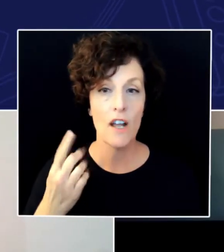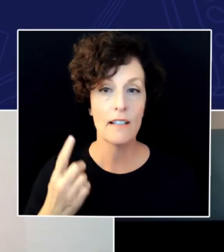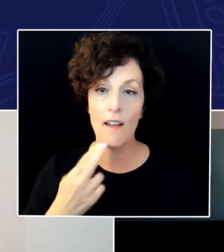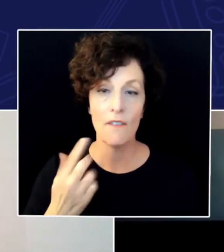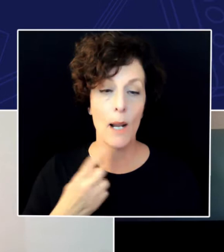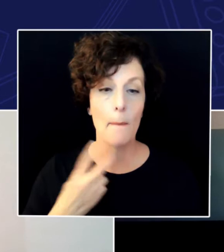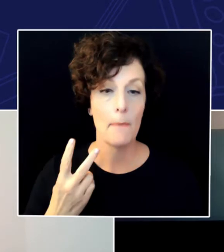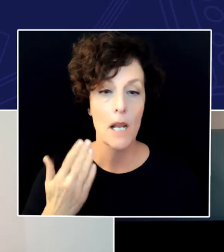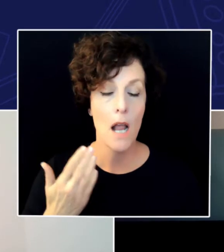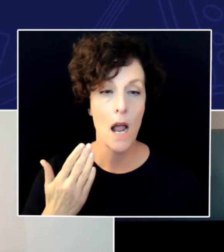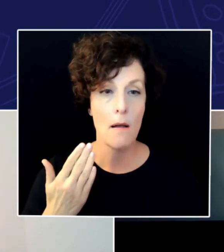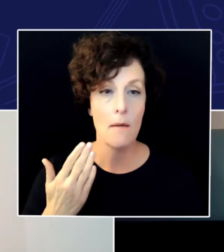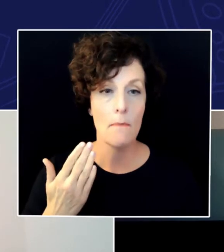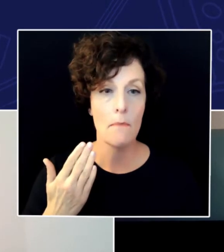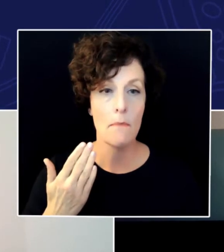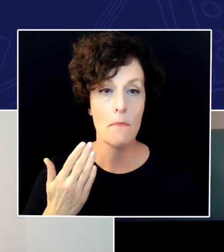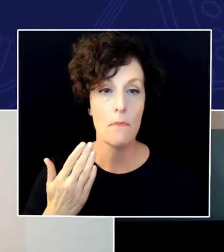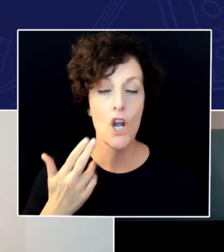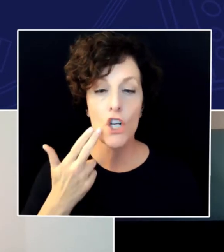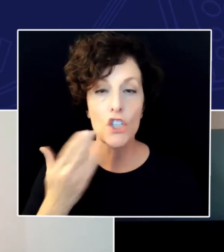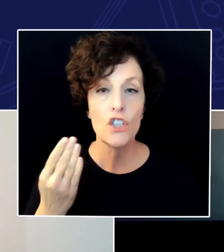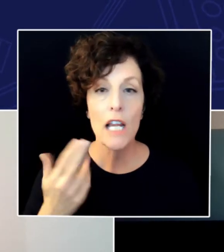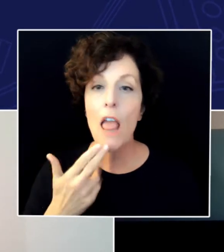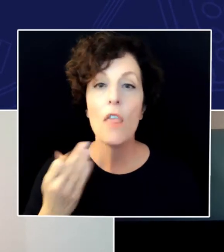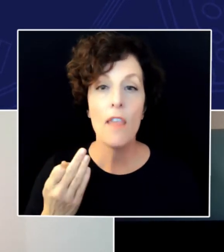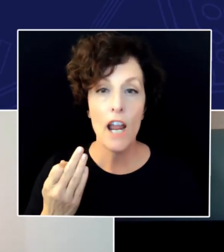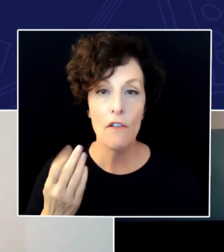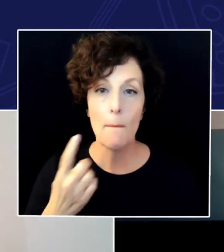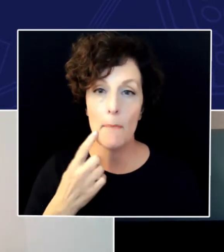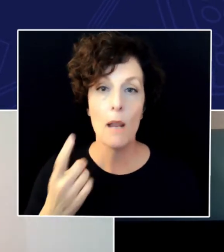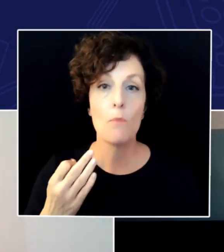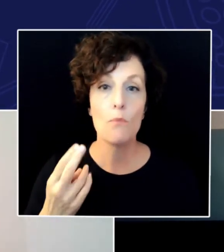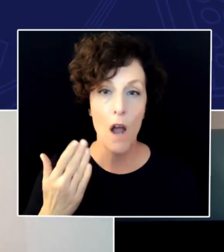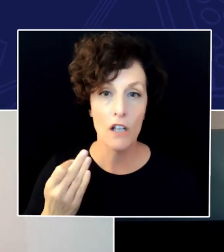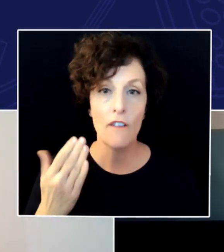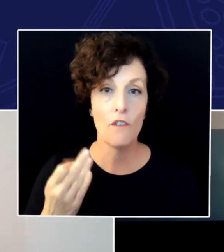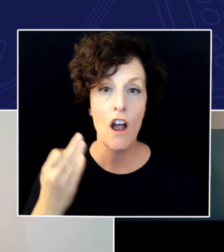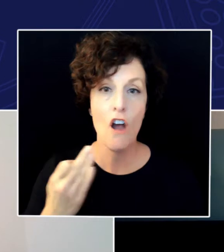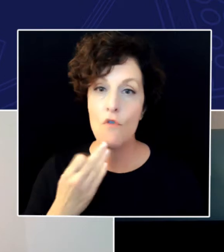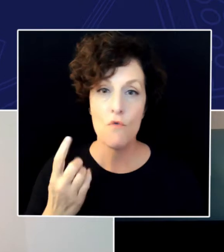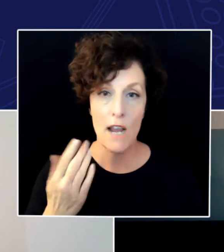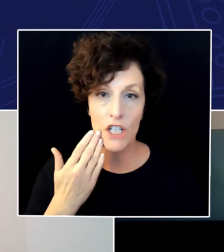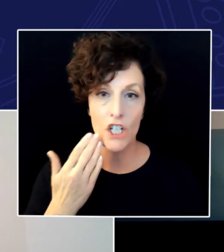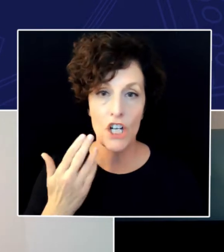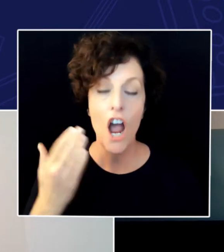developing gene therapy products for hereditary gene --